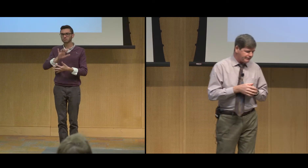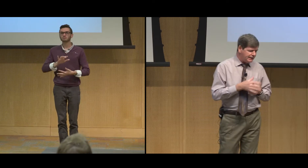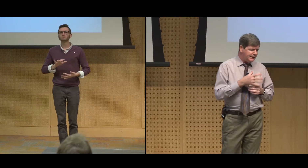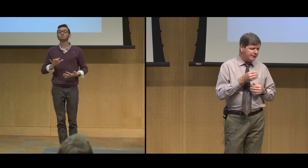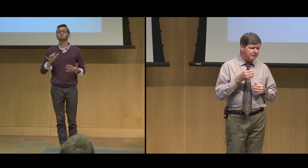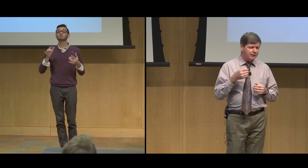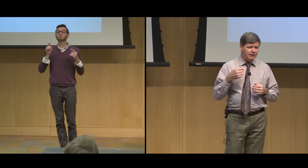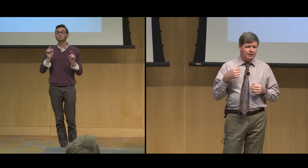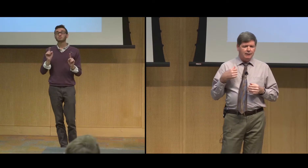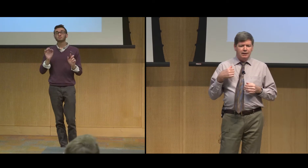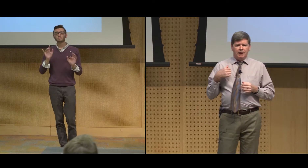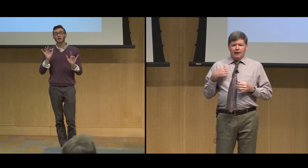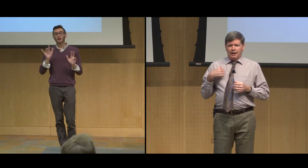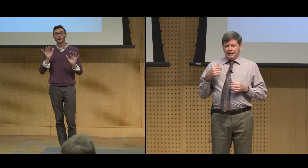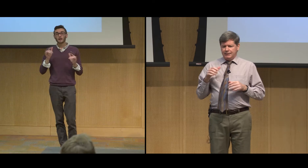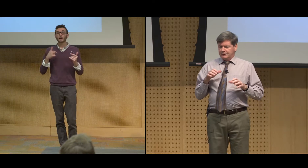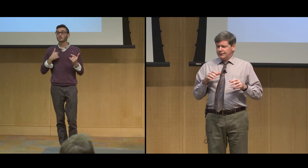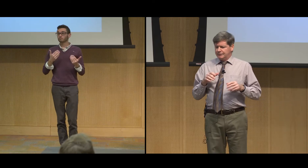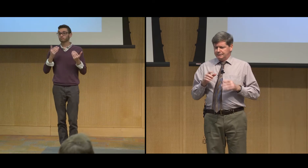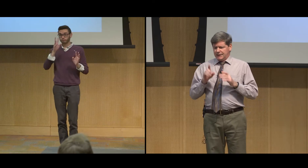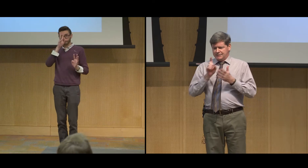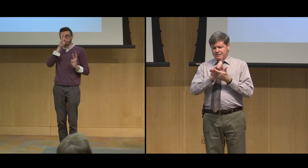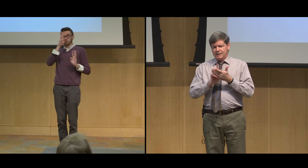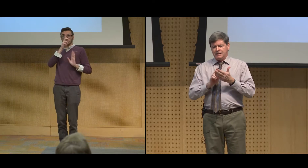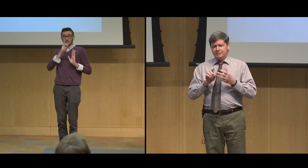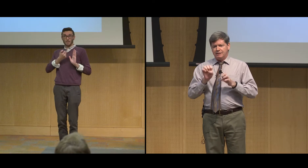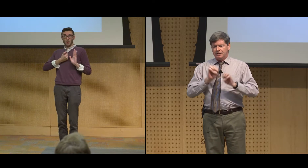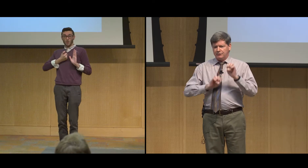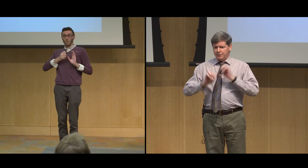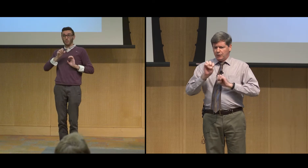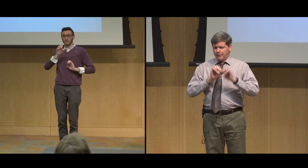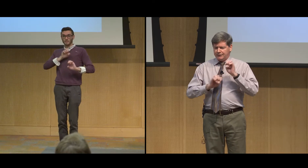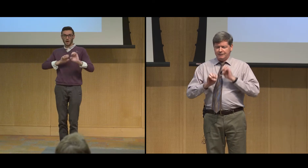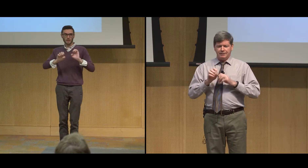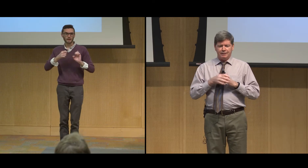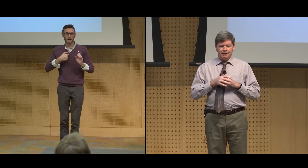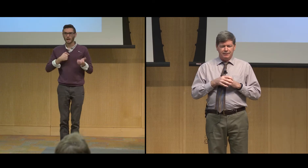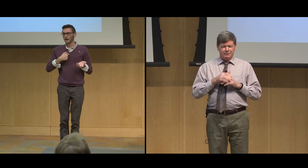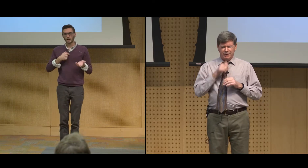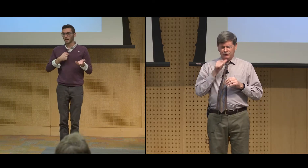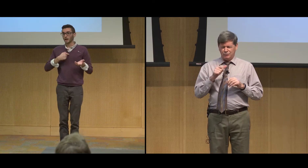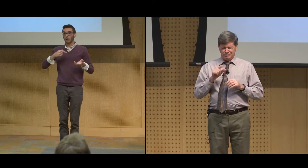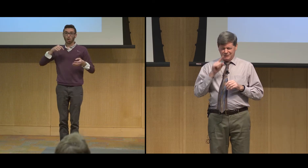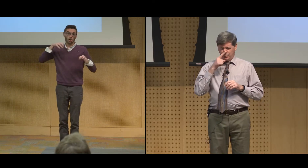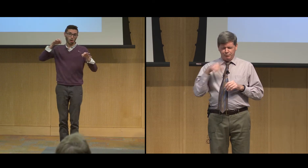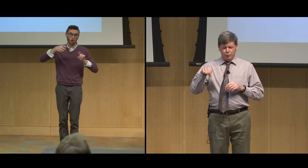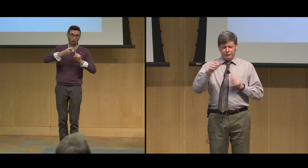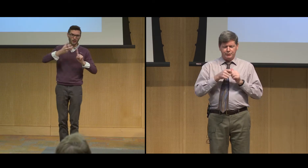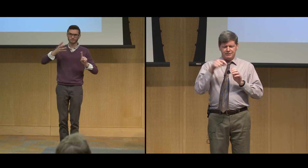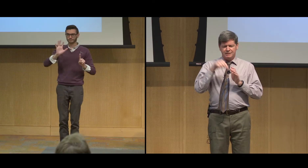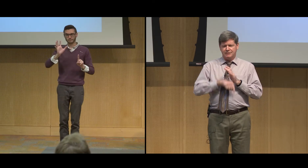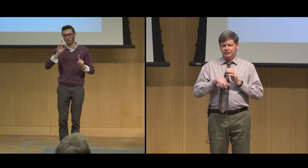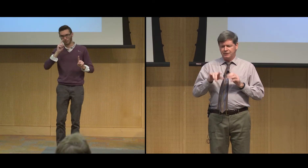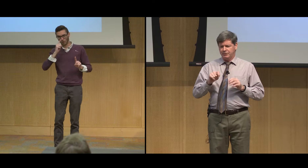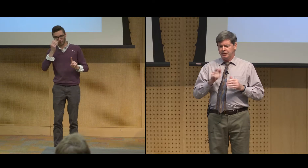And, uh, I, uh-- I designed an experiment uh, that I won't--won't bore you with the details of it,